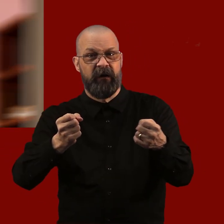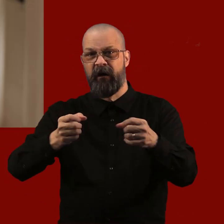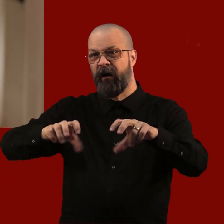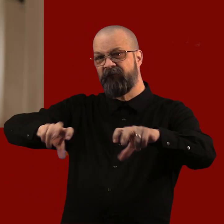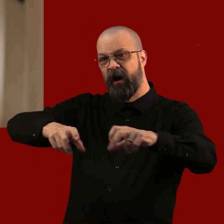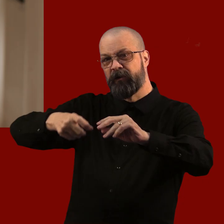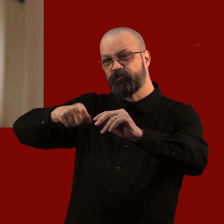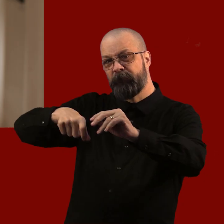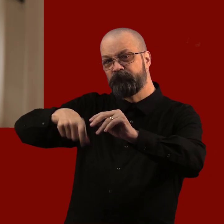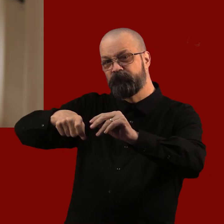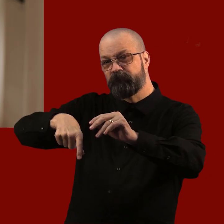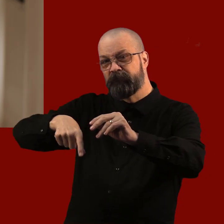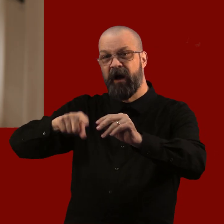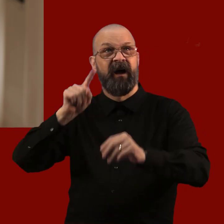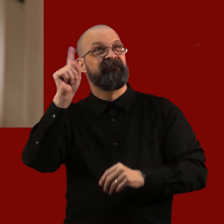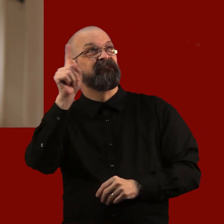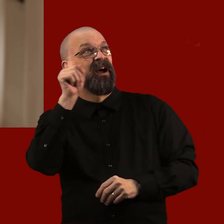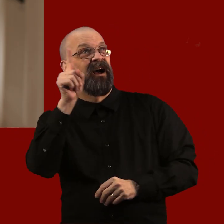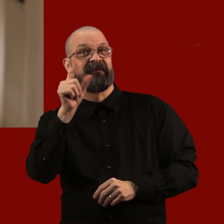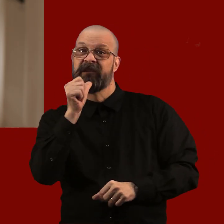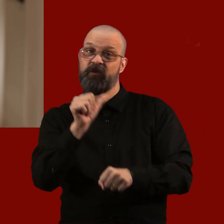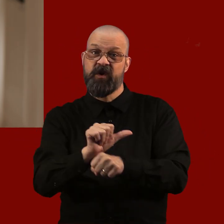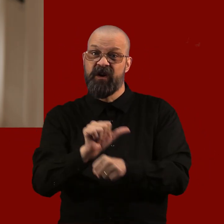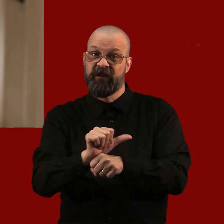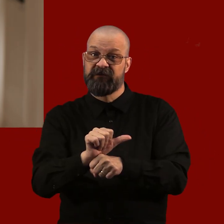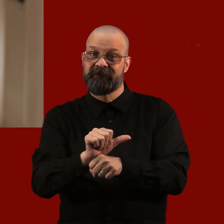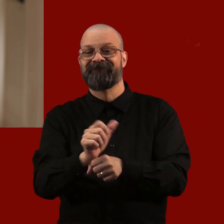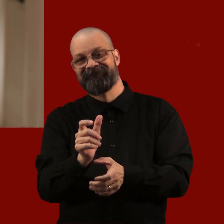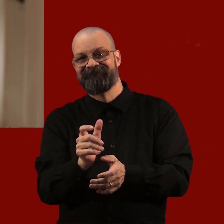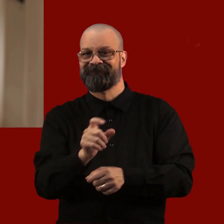In Texas, extreme summer temperatures can pose health and safety risks to tenants.